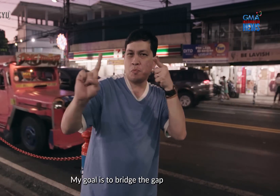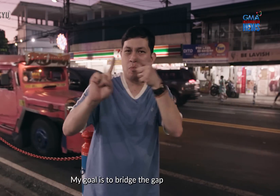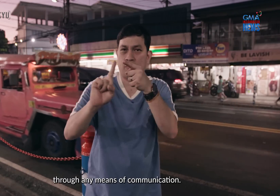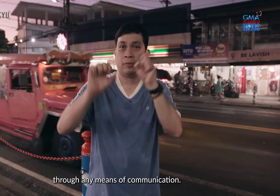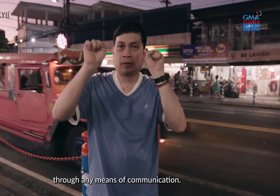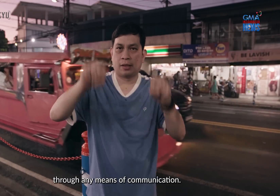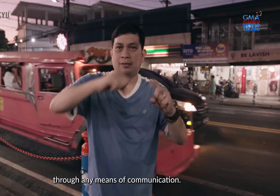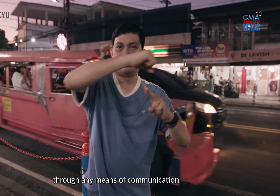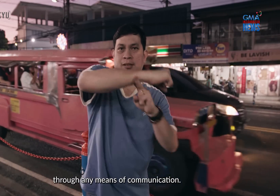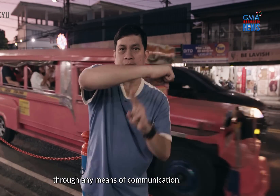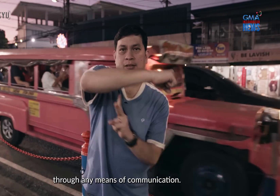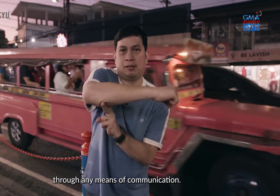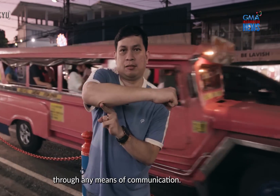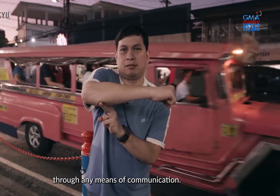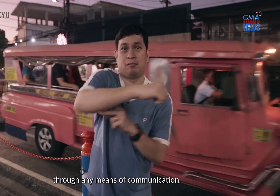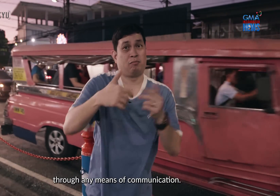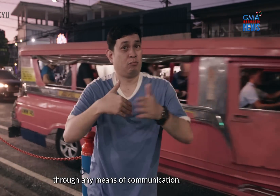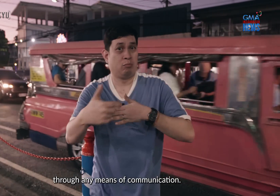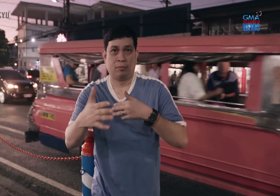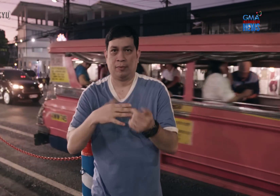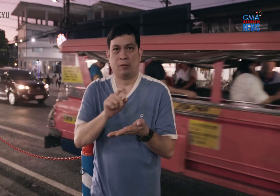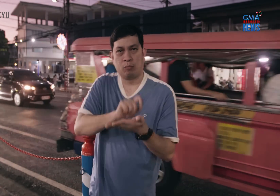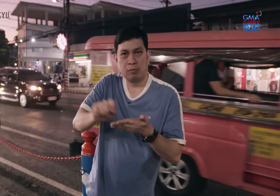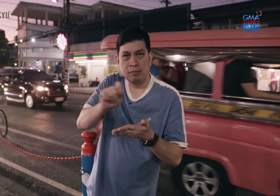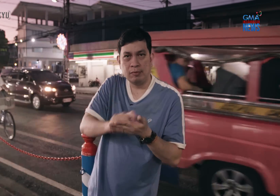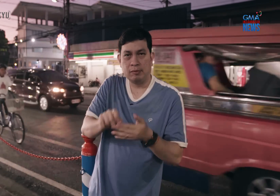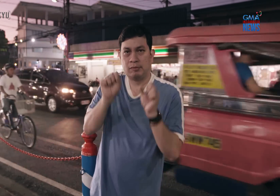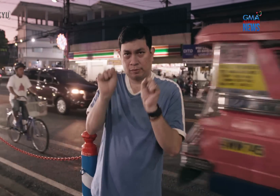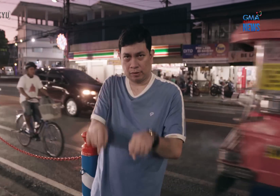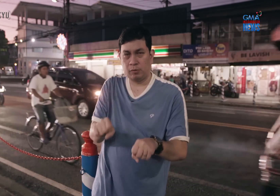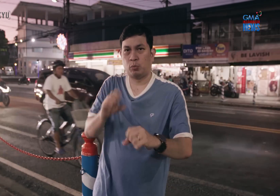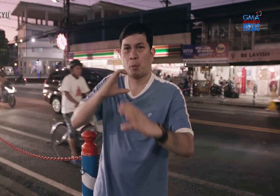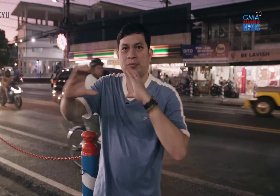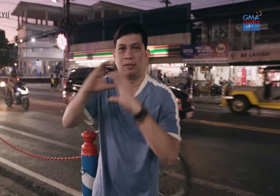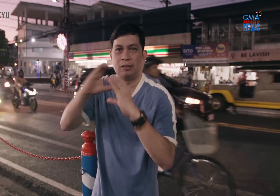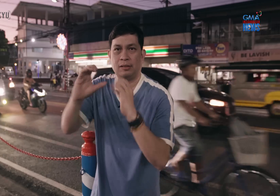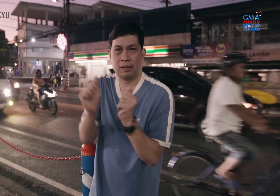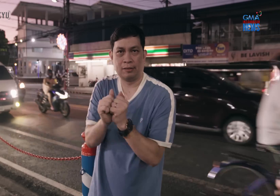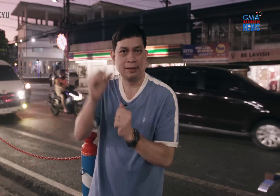I do face challenges and barriers when communicating with hearing people.